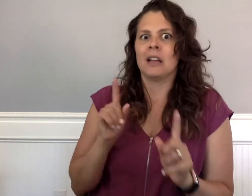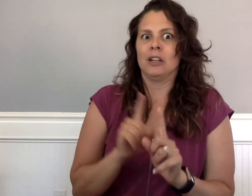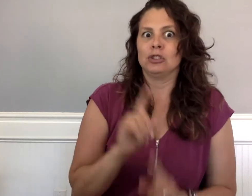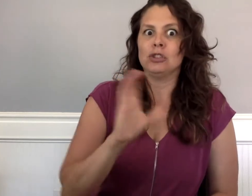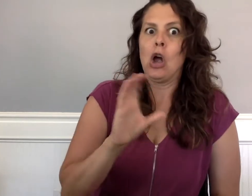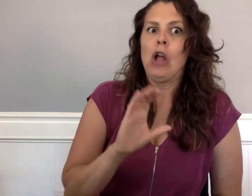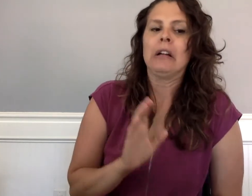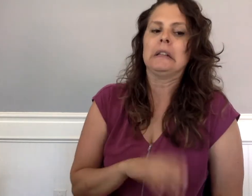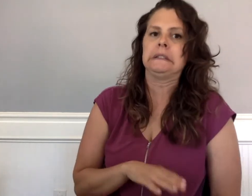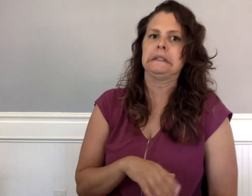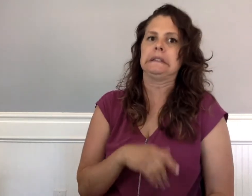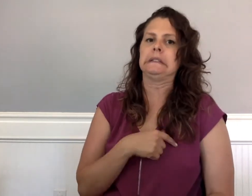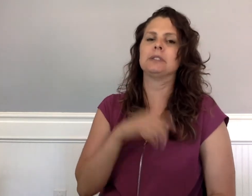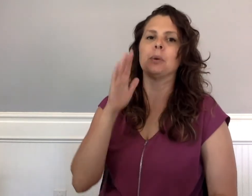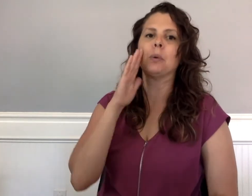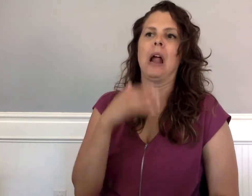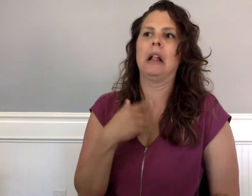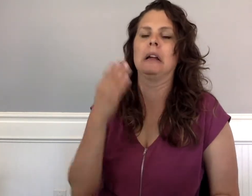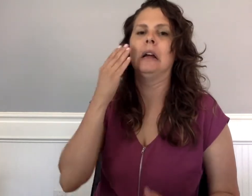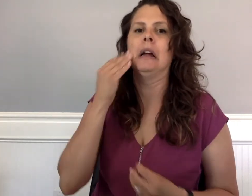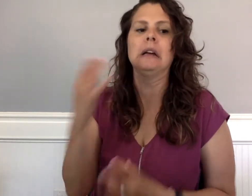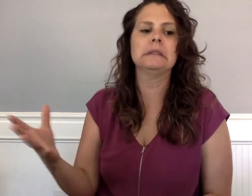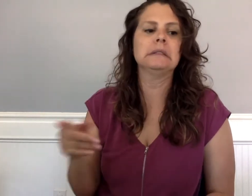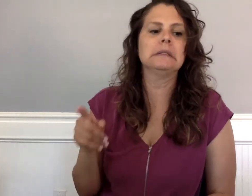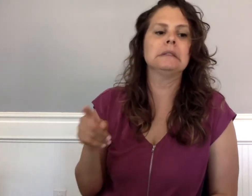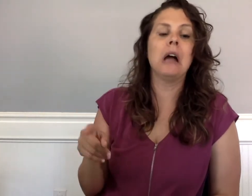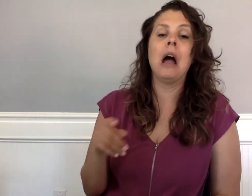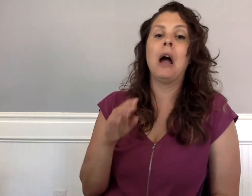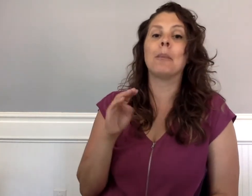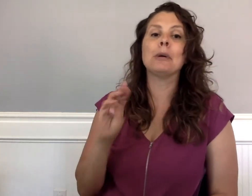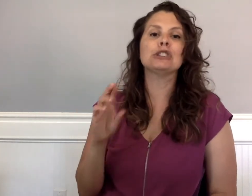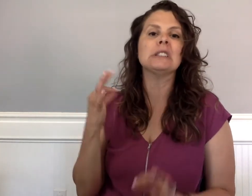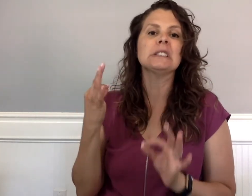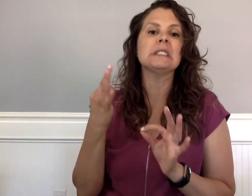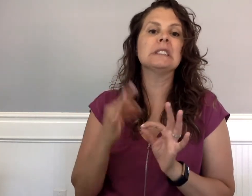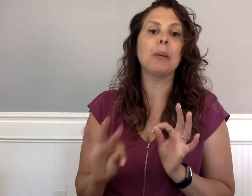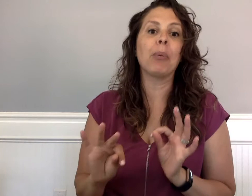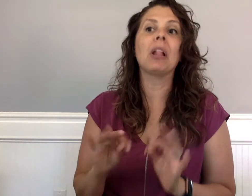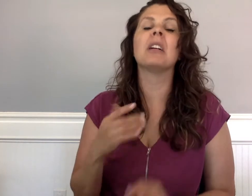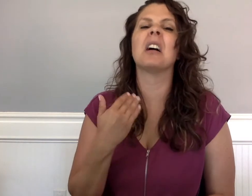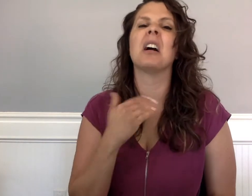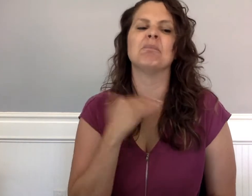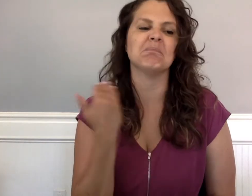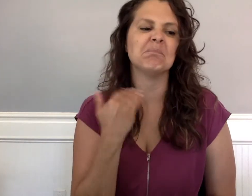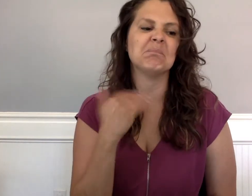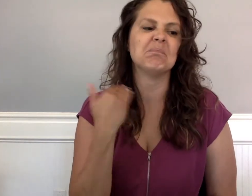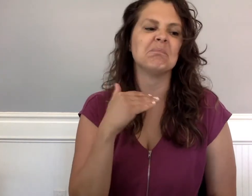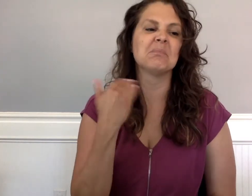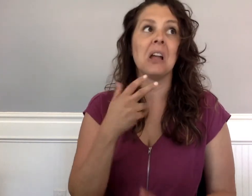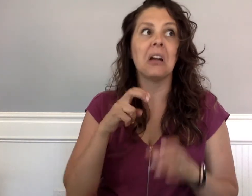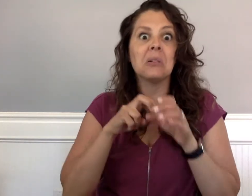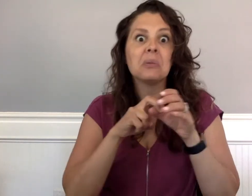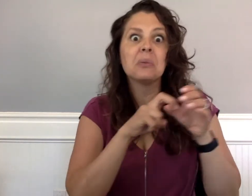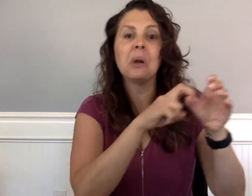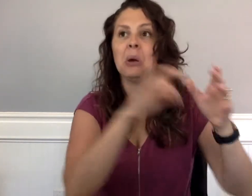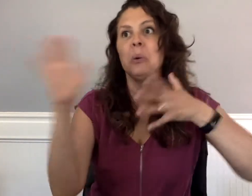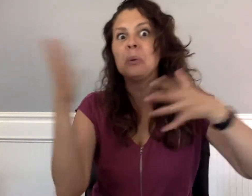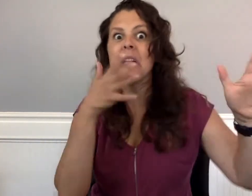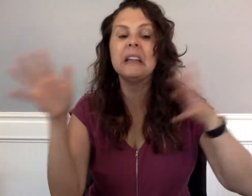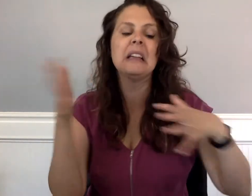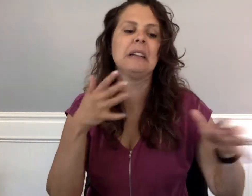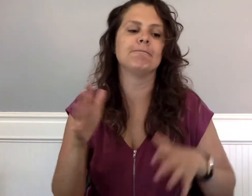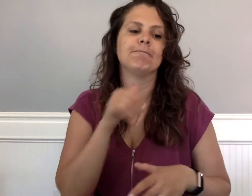Oliver moved closer to Charlie. “Wait for me while I tell Mr. Simple to